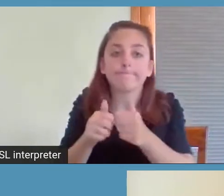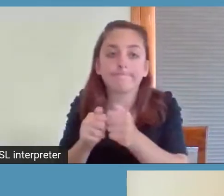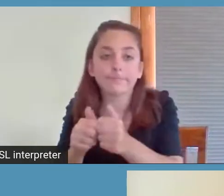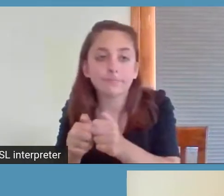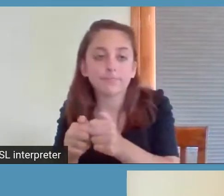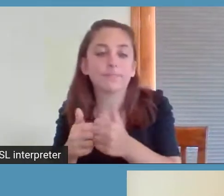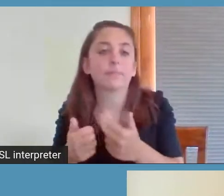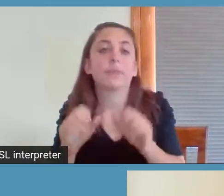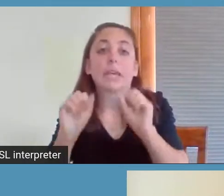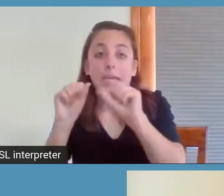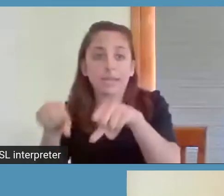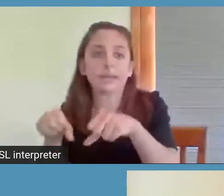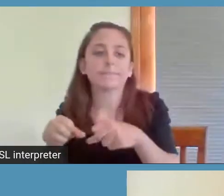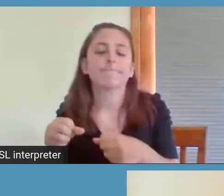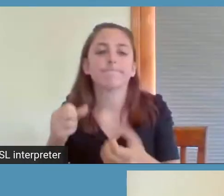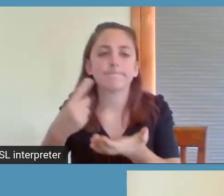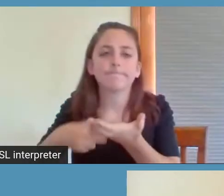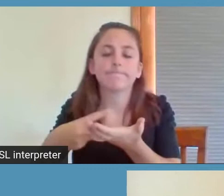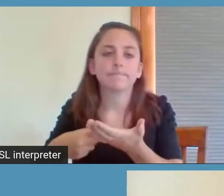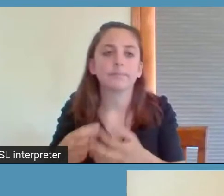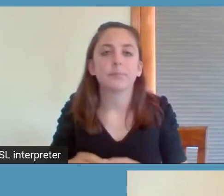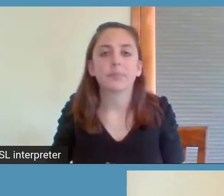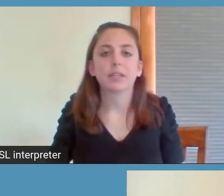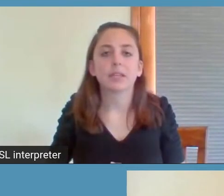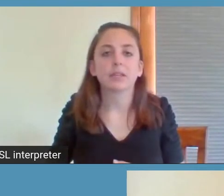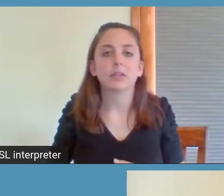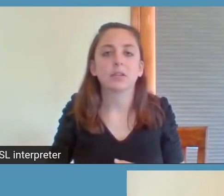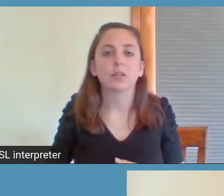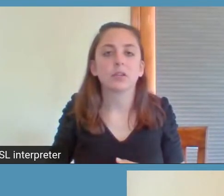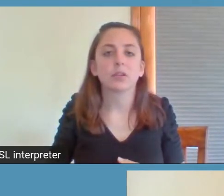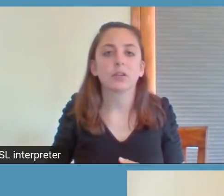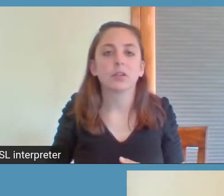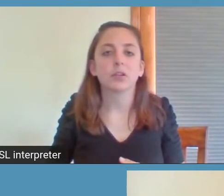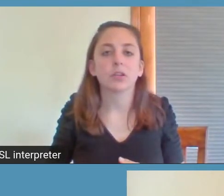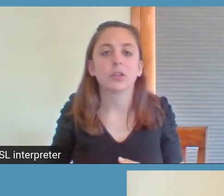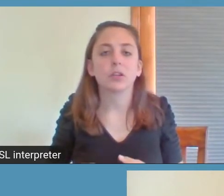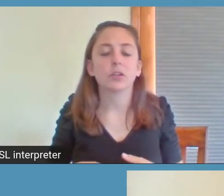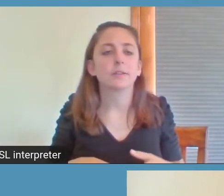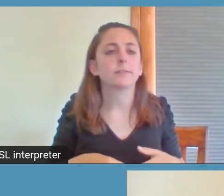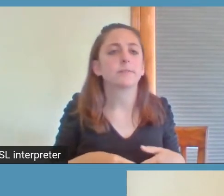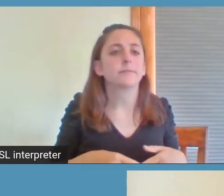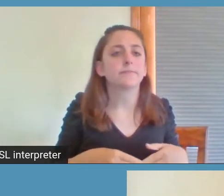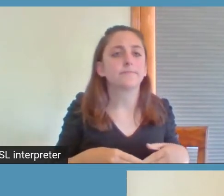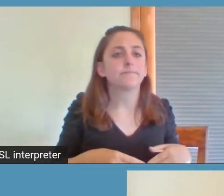interesting um do you do you see a retaining relevance for a second life because of that